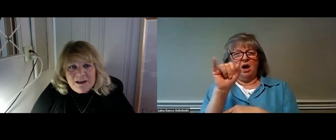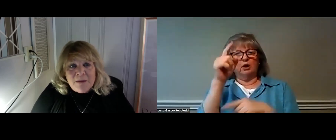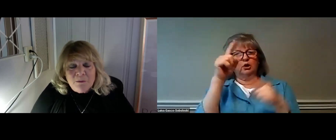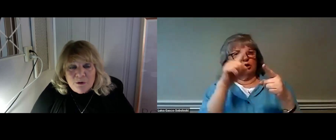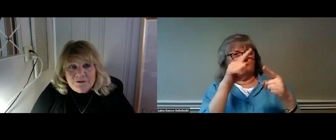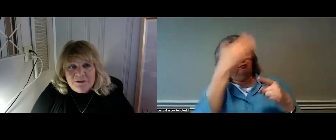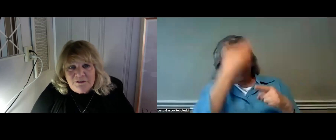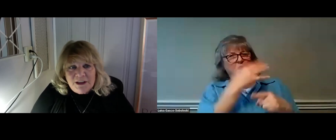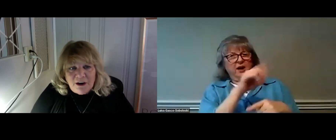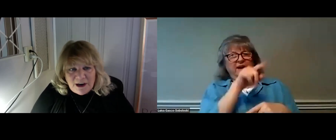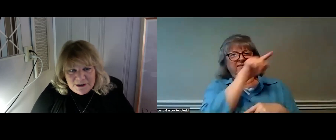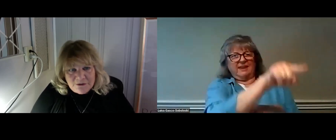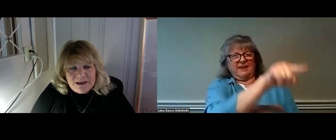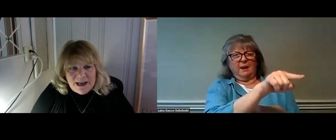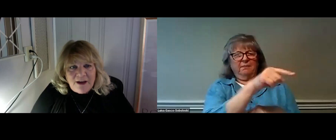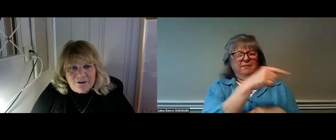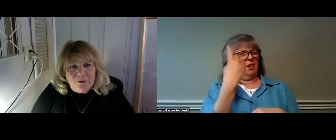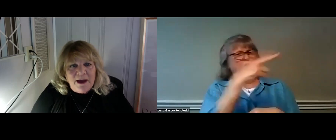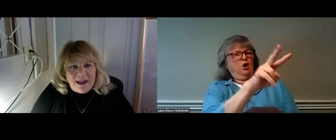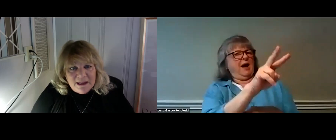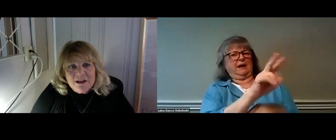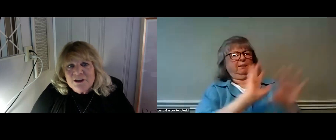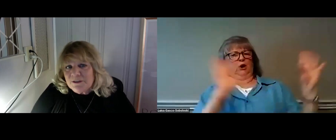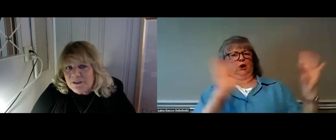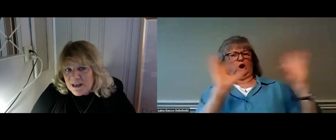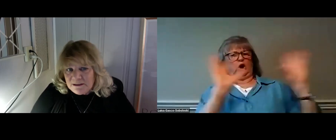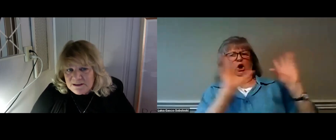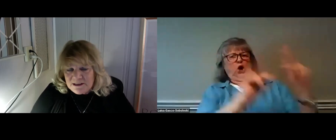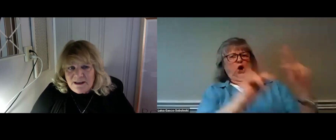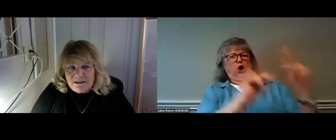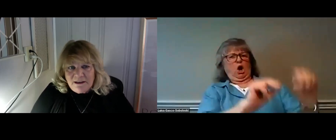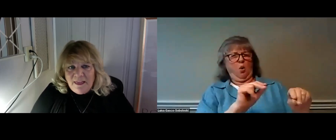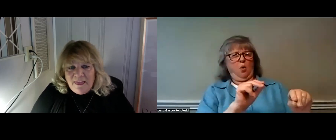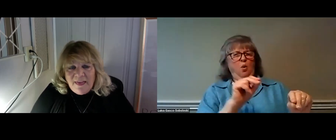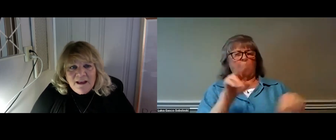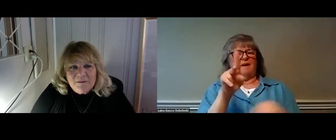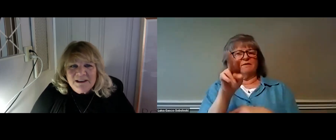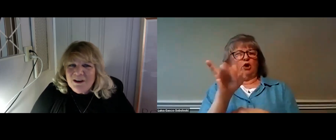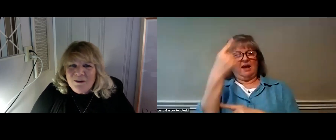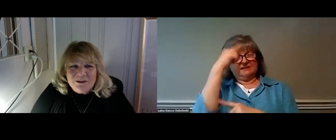and moved to the VRI screen out of the way so that he can see it, like, "No, no, no".